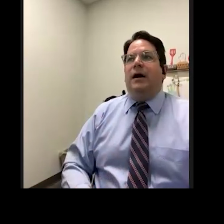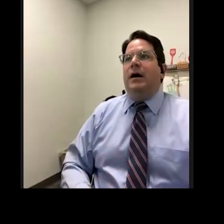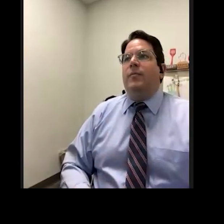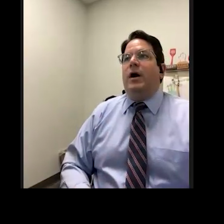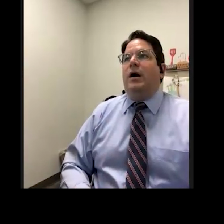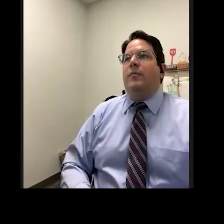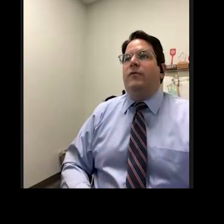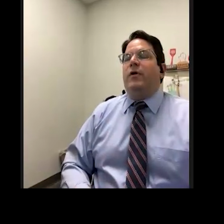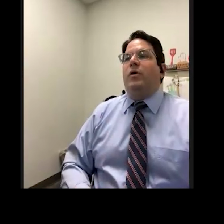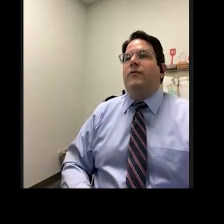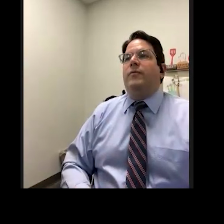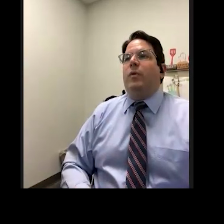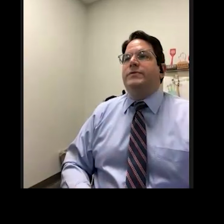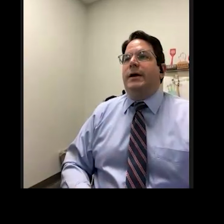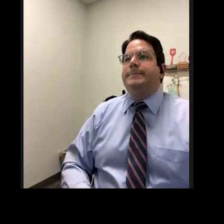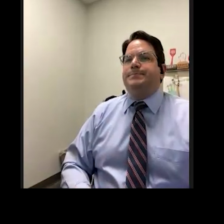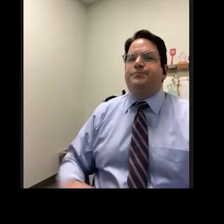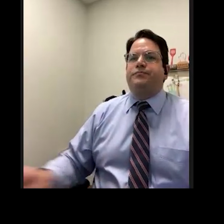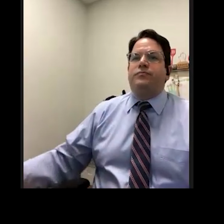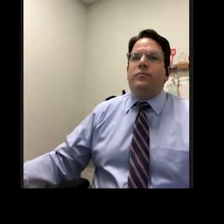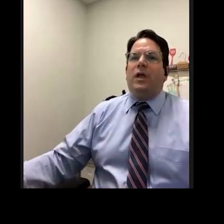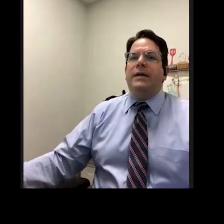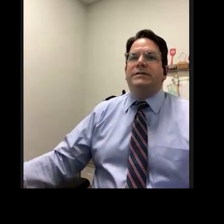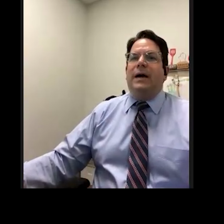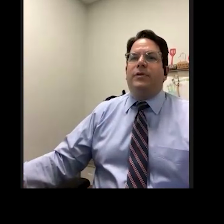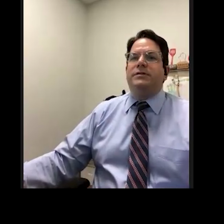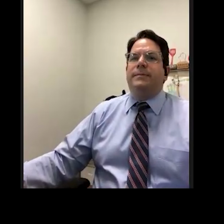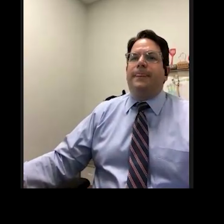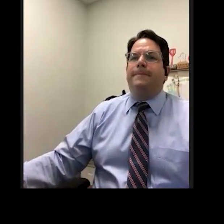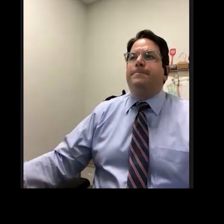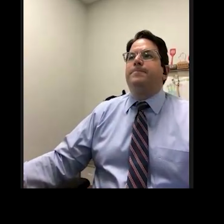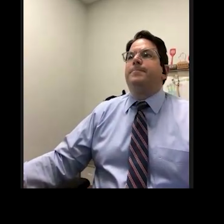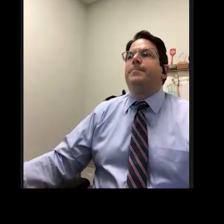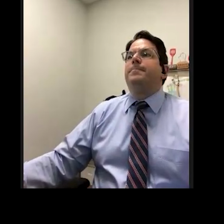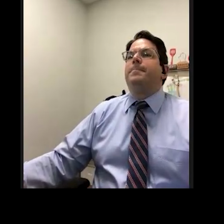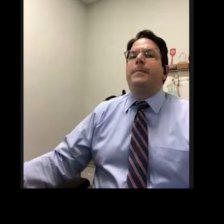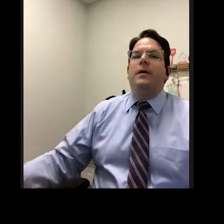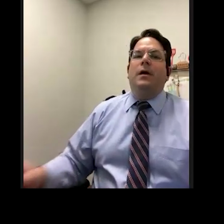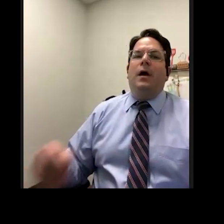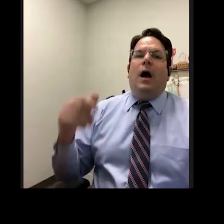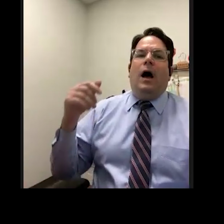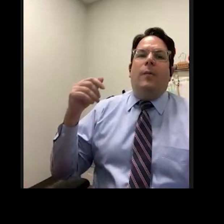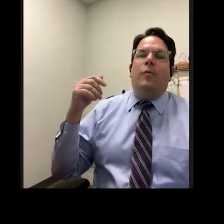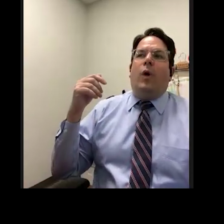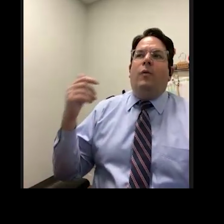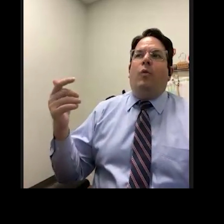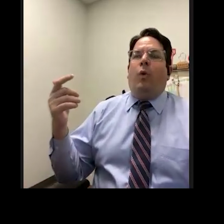any federal government website. Next slide, please.